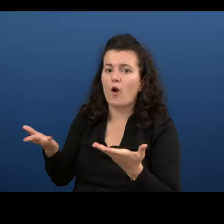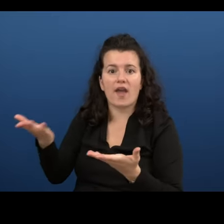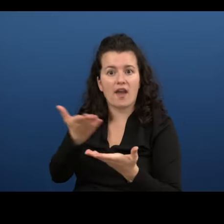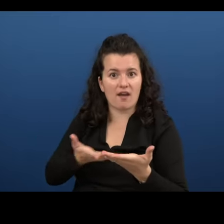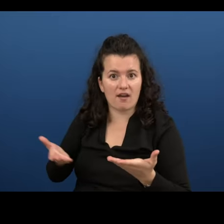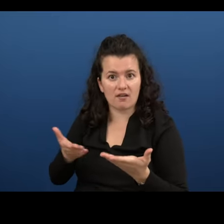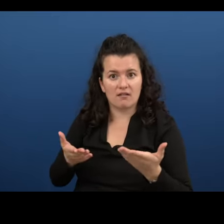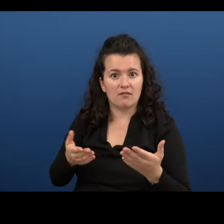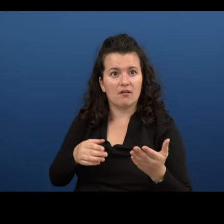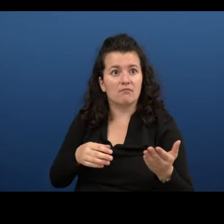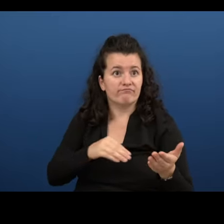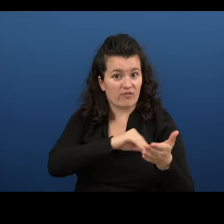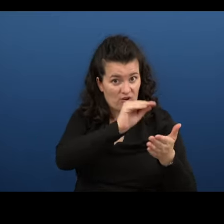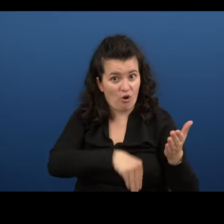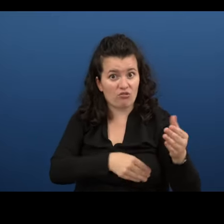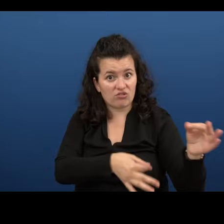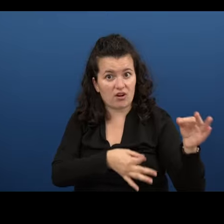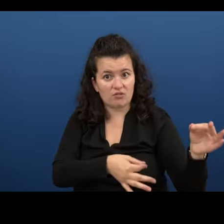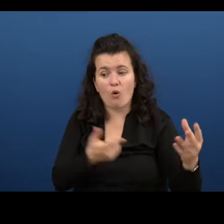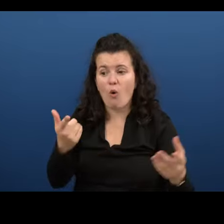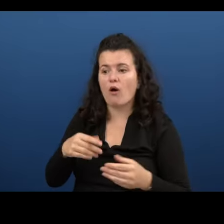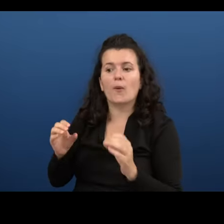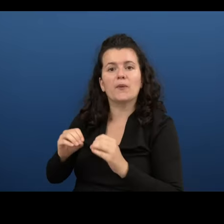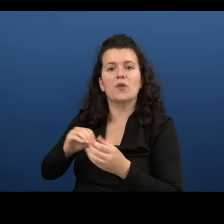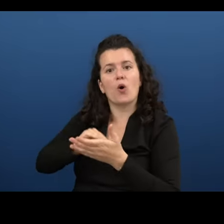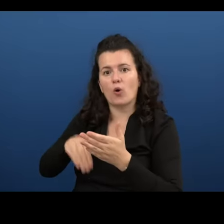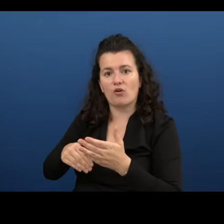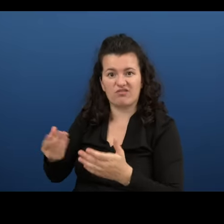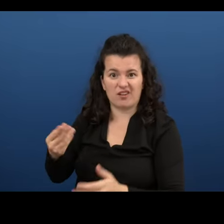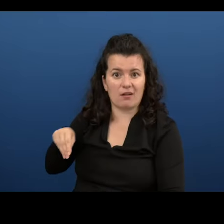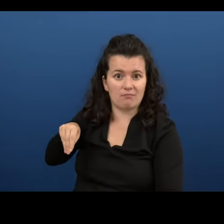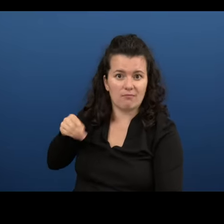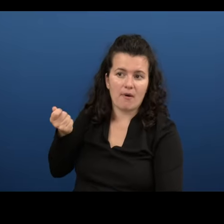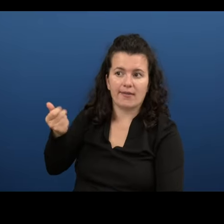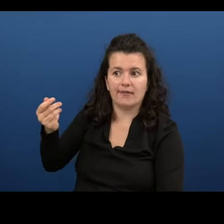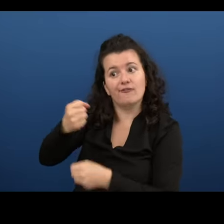16:30:13 Avoid most of them actually represented within the informal economy so they are facing.